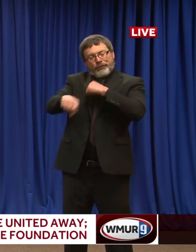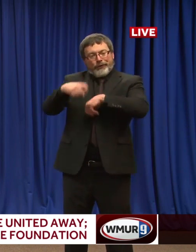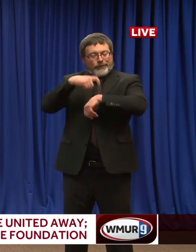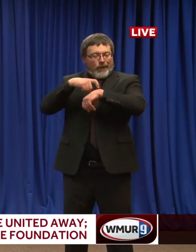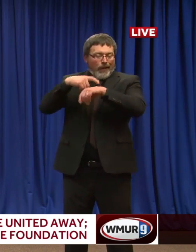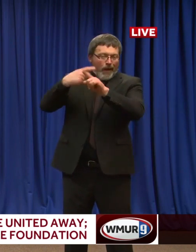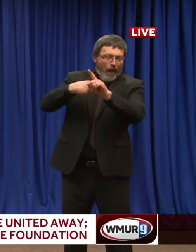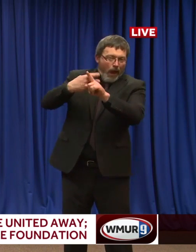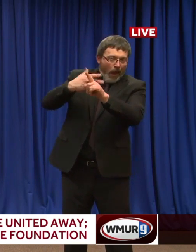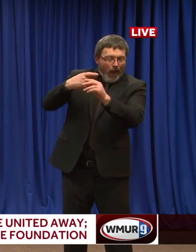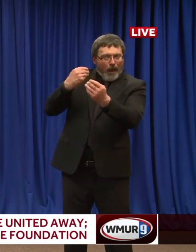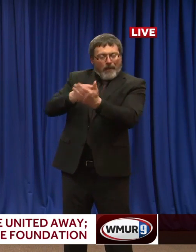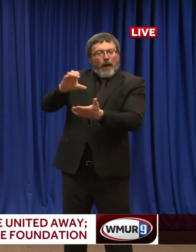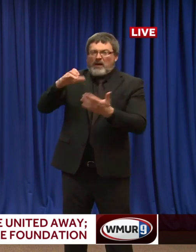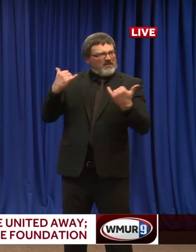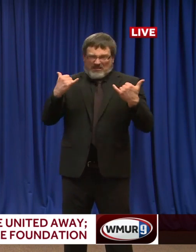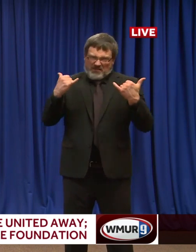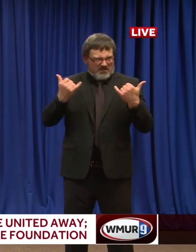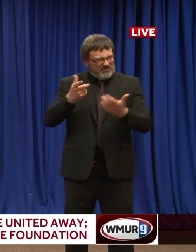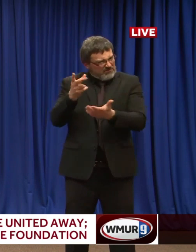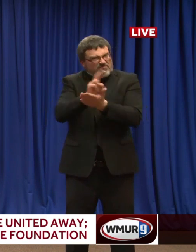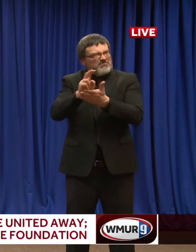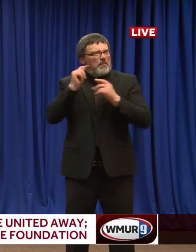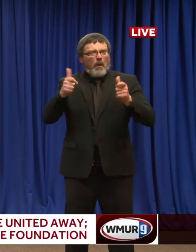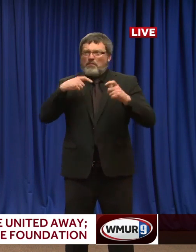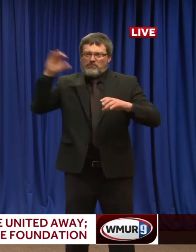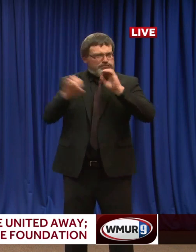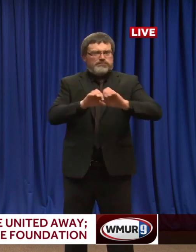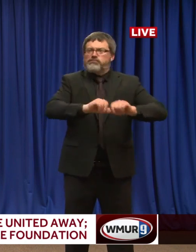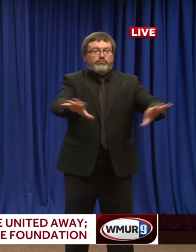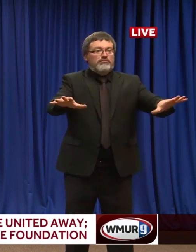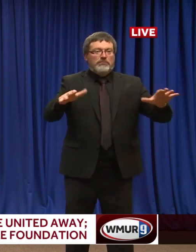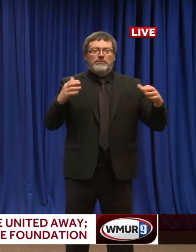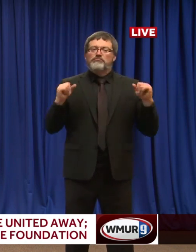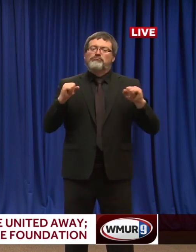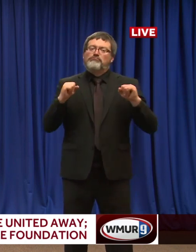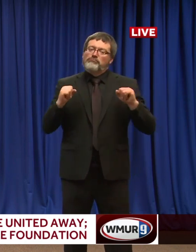PROCESSES, BUT WITH THE IMMEDIACY THAT THIS CRISIS REALLY DEMANDS SO WE CANNOT THANK THEM ENOUGH.